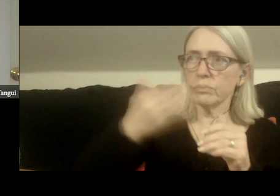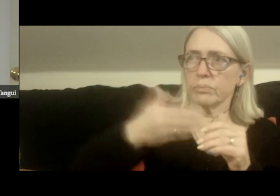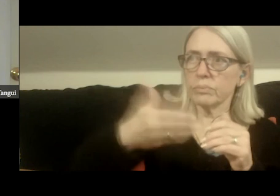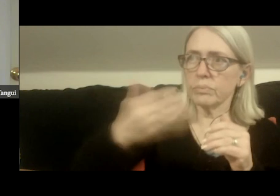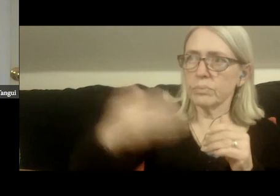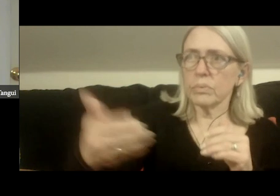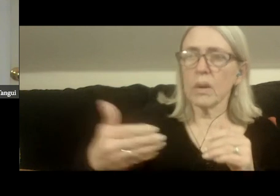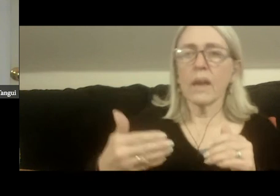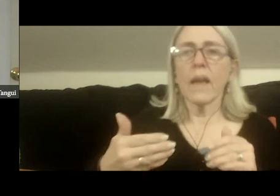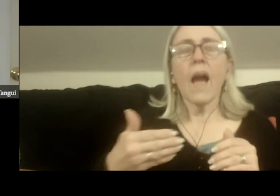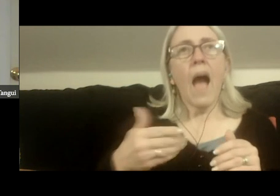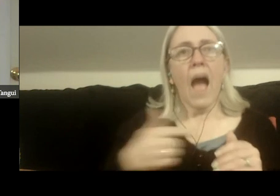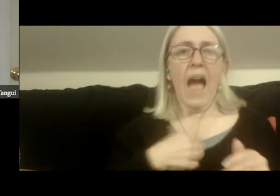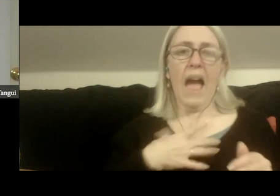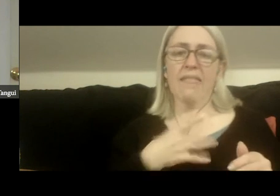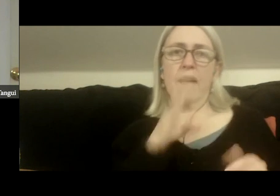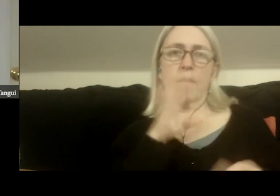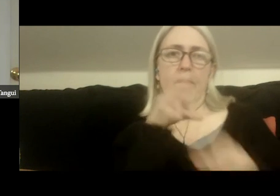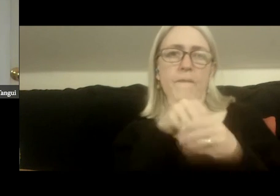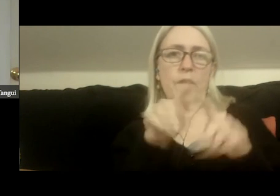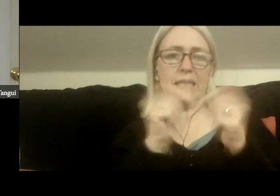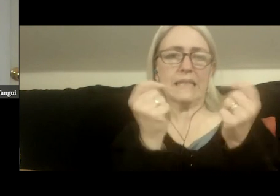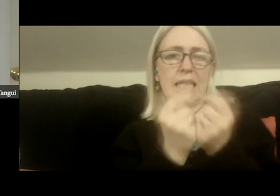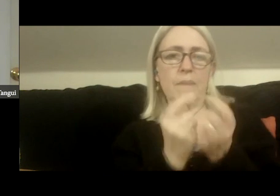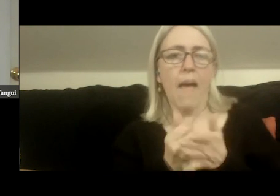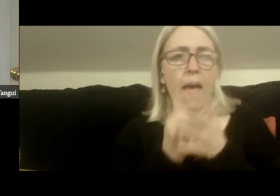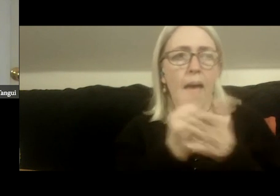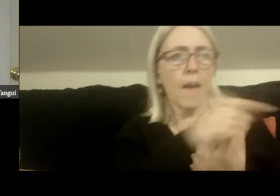because the Brown community's well-being was and is our top priority.